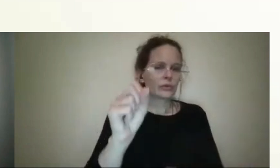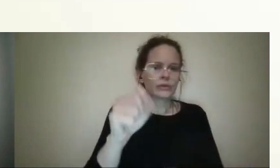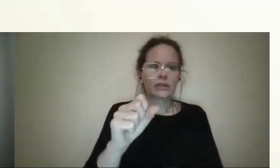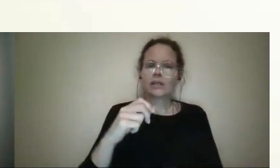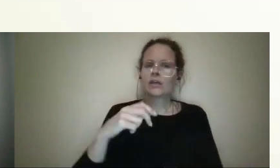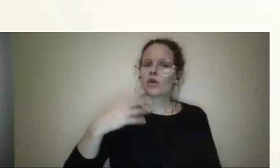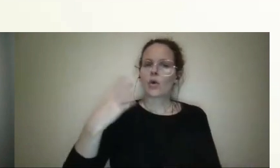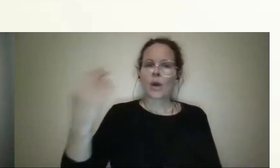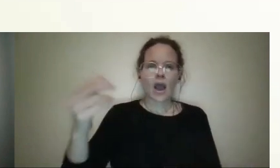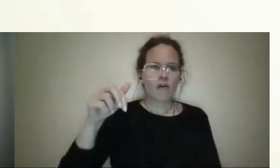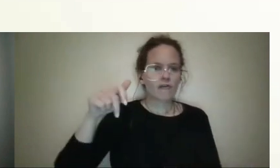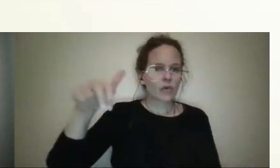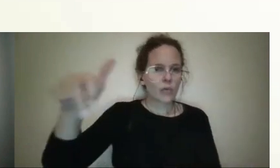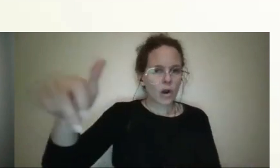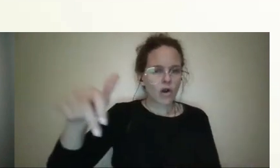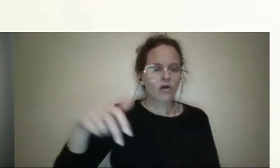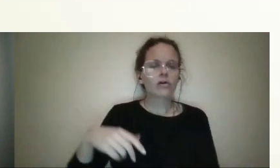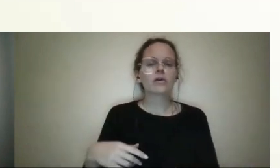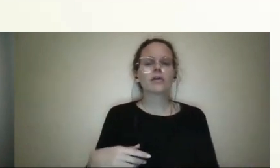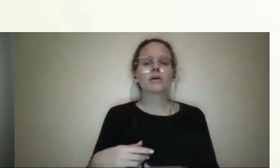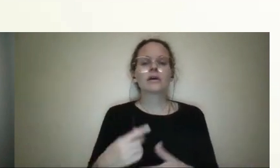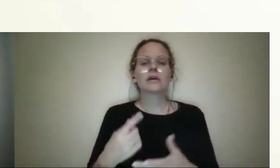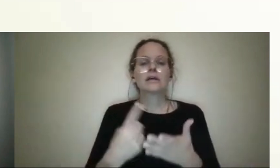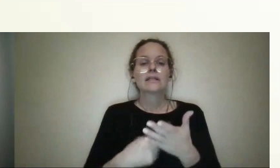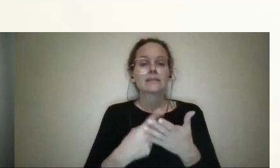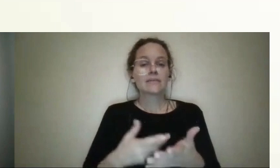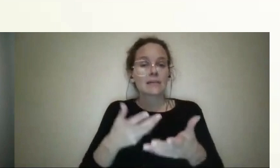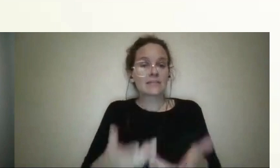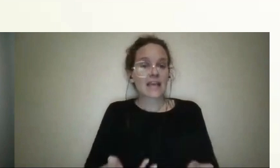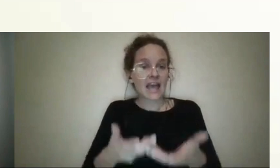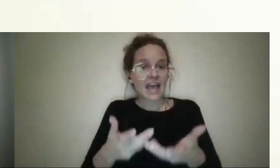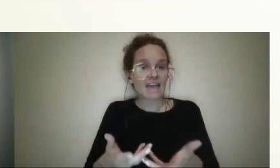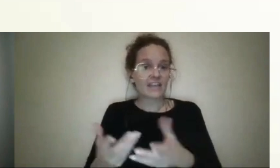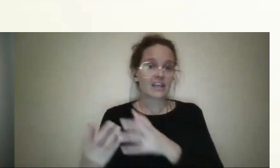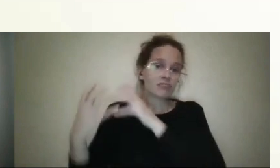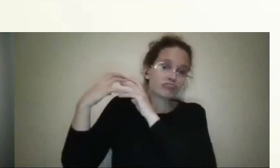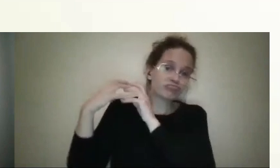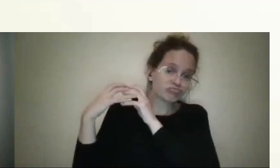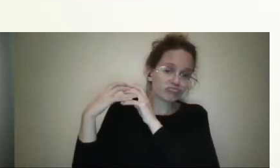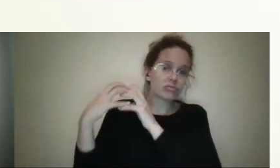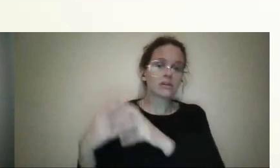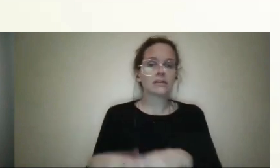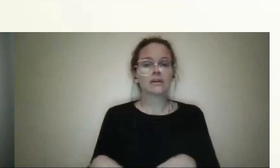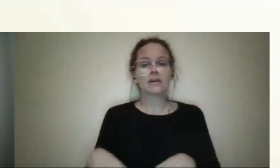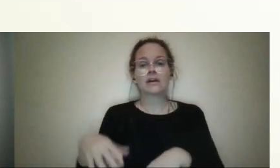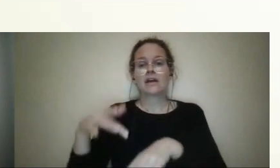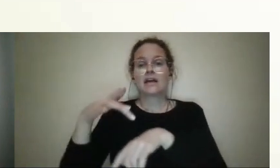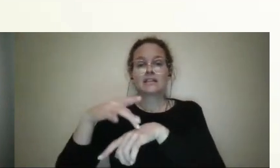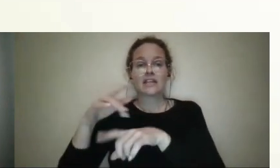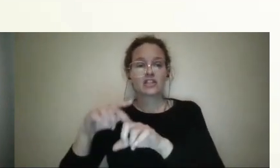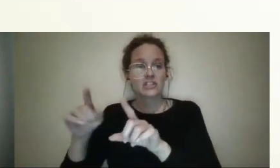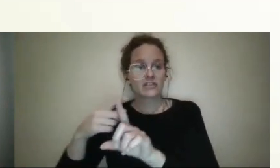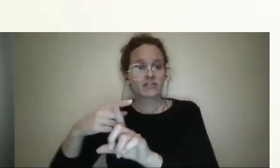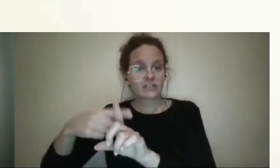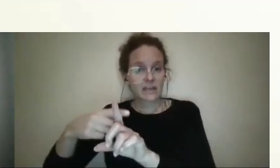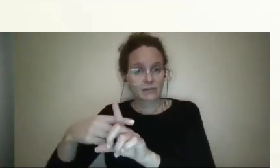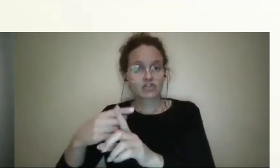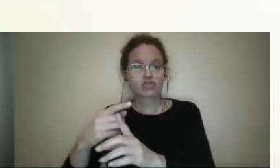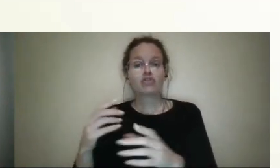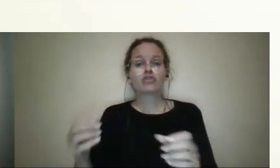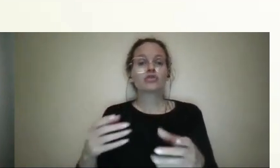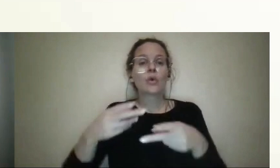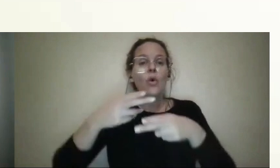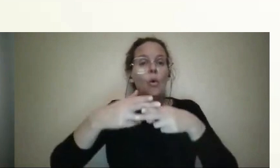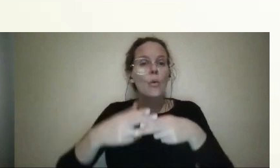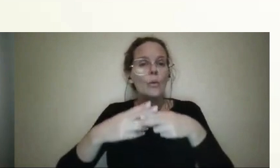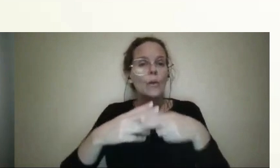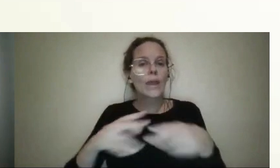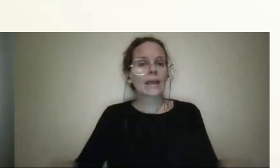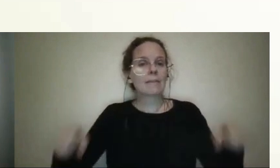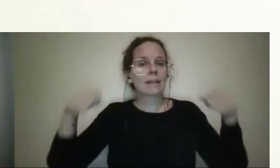carrying something heavy. Touch and temperature - some like the weighted blanket. Popping bubble